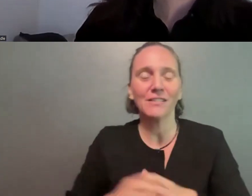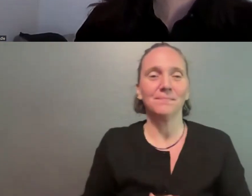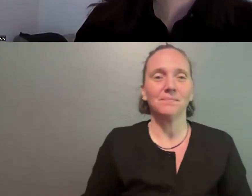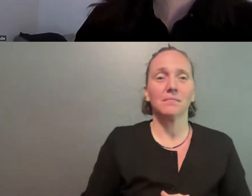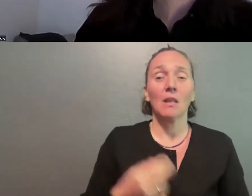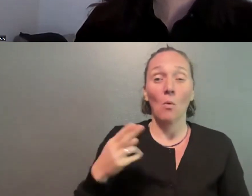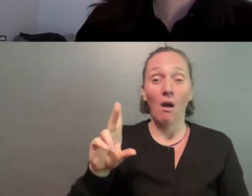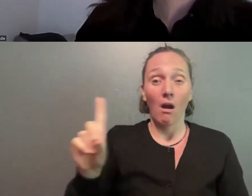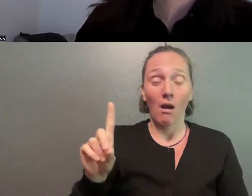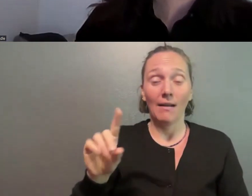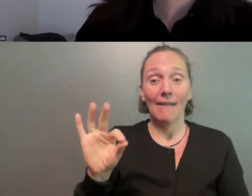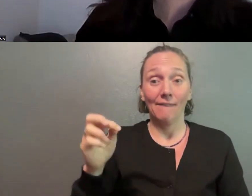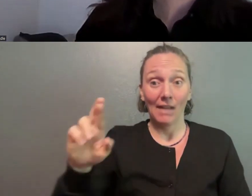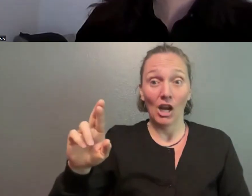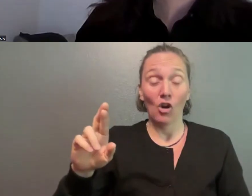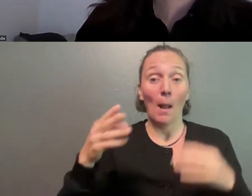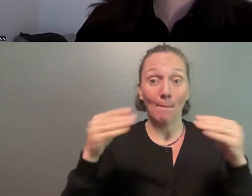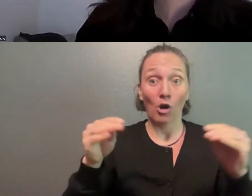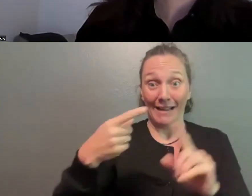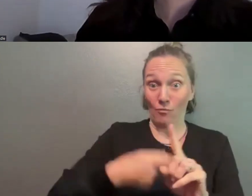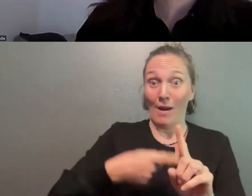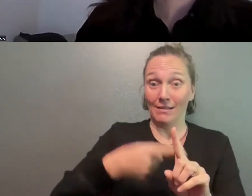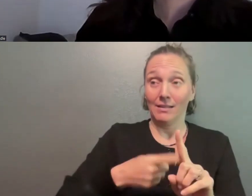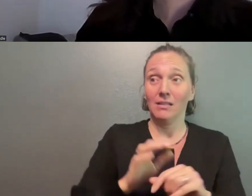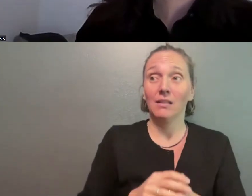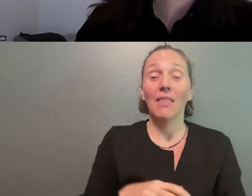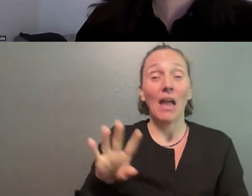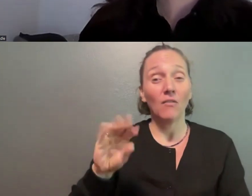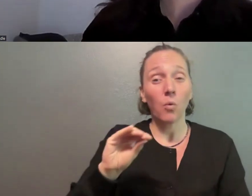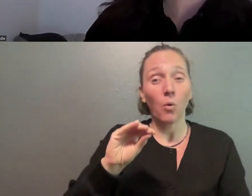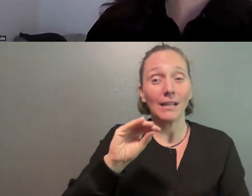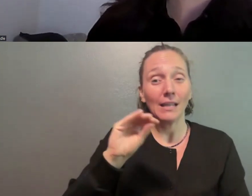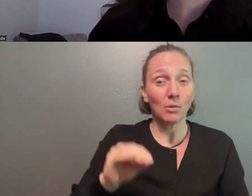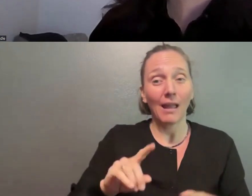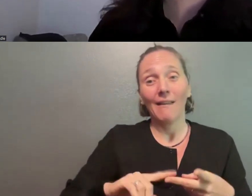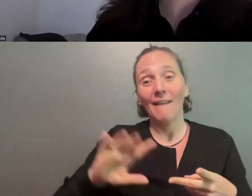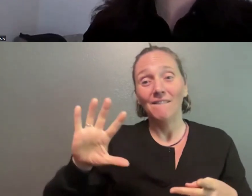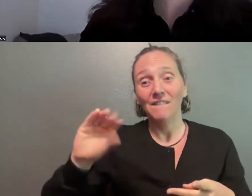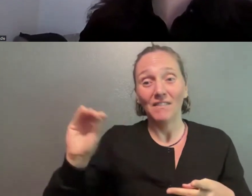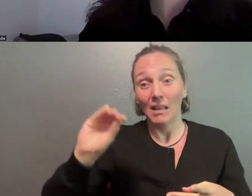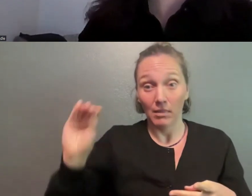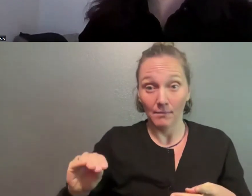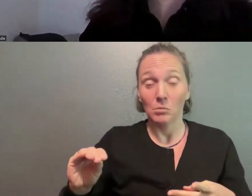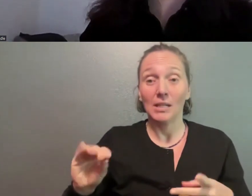rents, you know, we do rely on that 40th or 50th percentile. So we try to do some additional research.